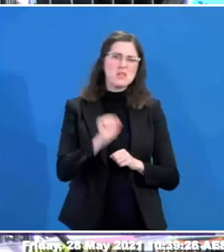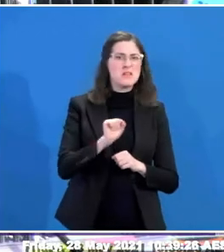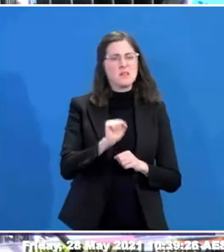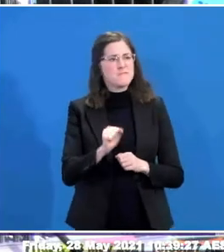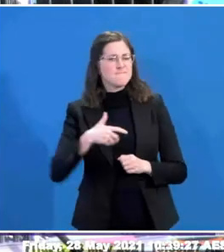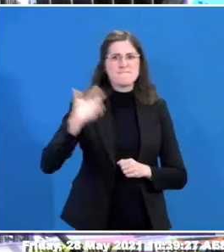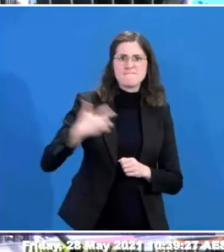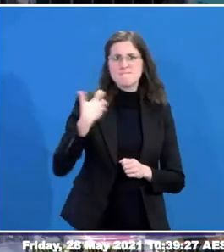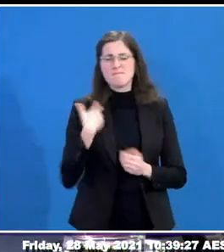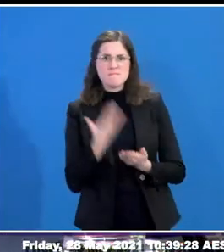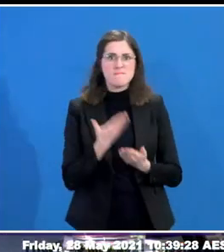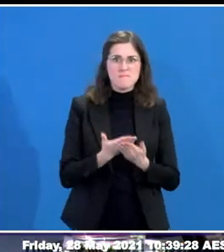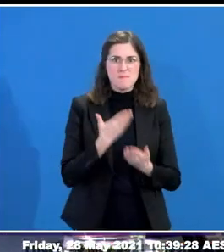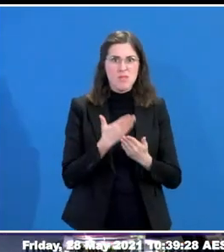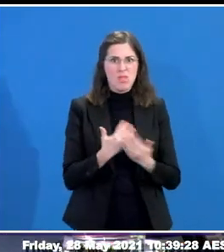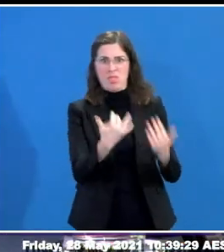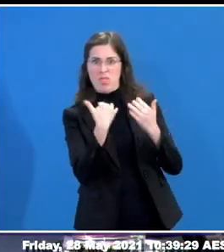staff; isn't that right? No, that's not correct.